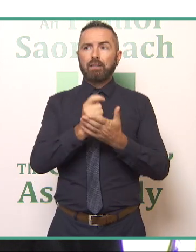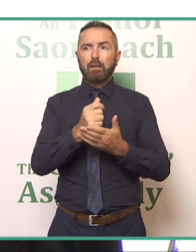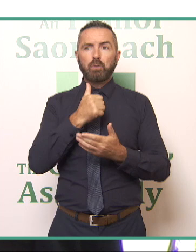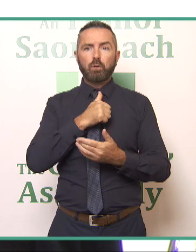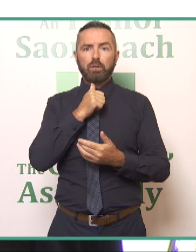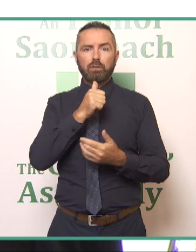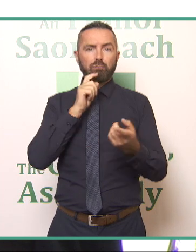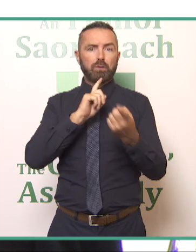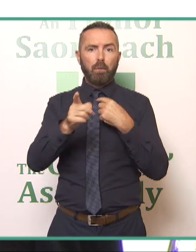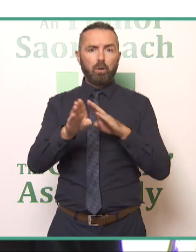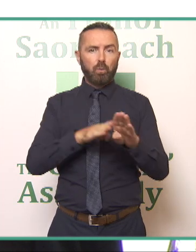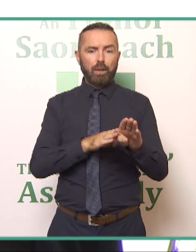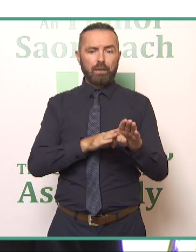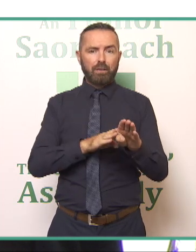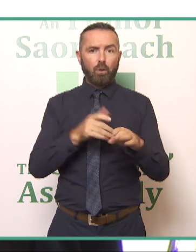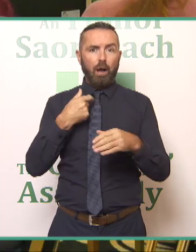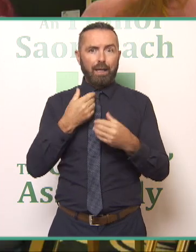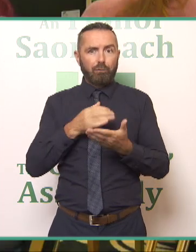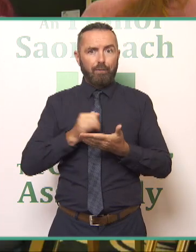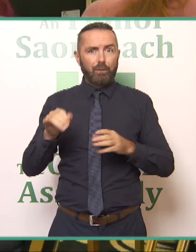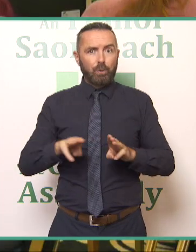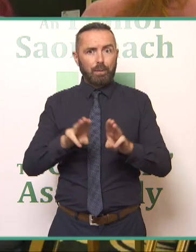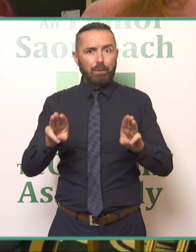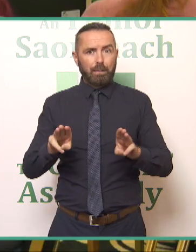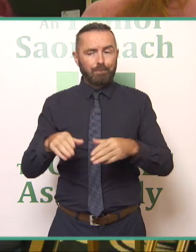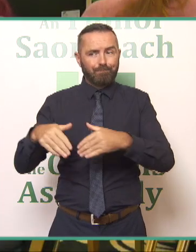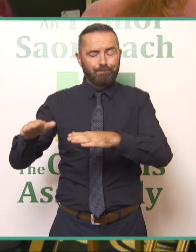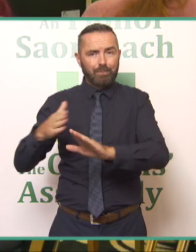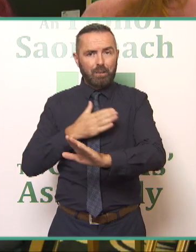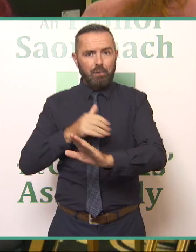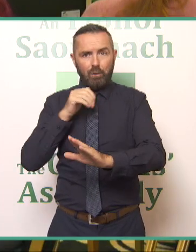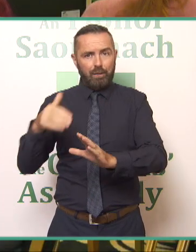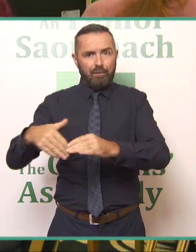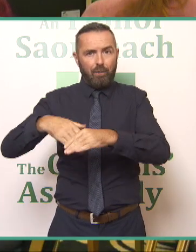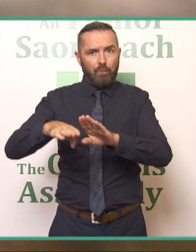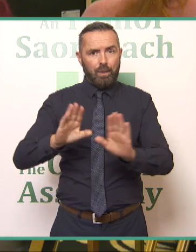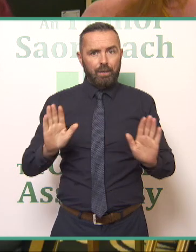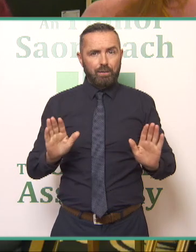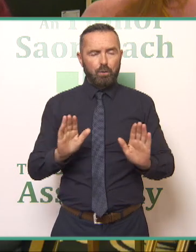in and I was turning people away. So we sort of thinking we'll look is a way here to our missing a trick here is a way here we could